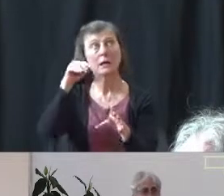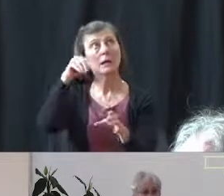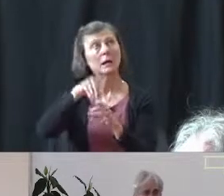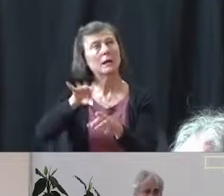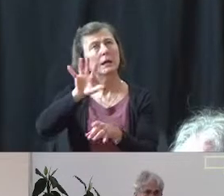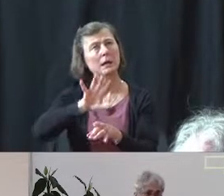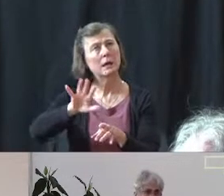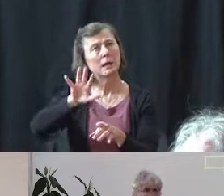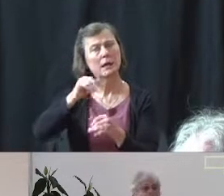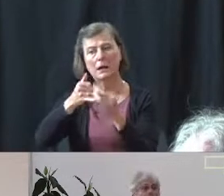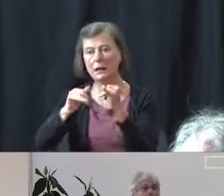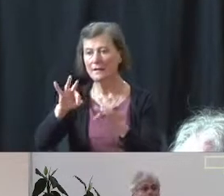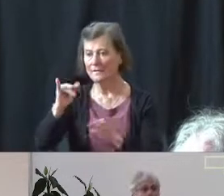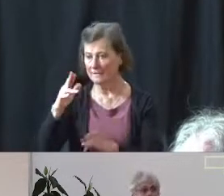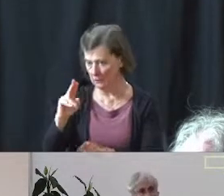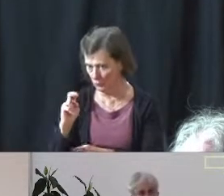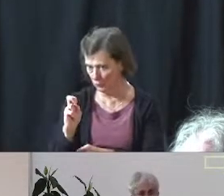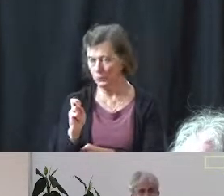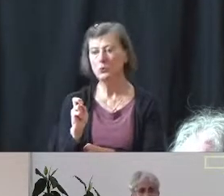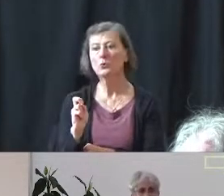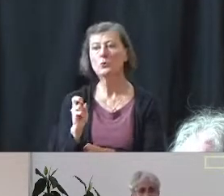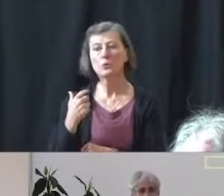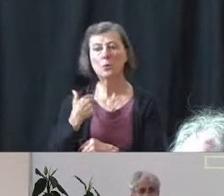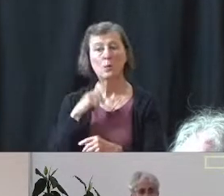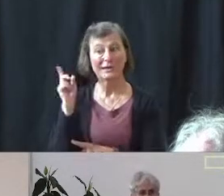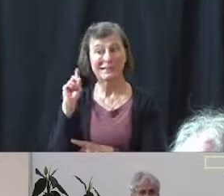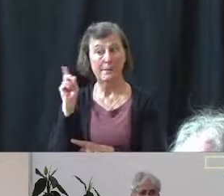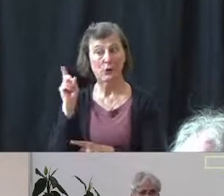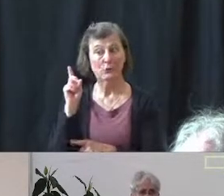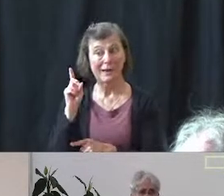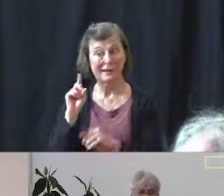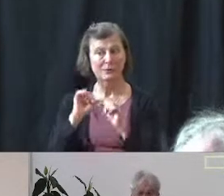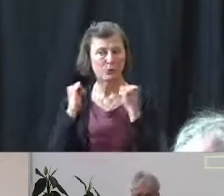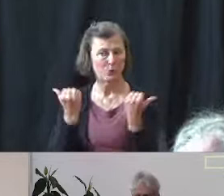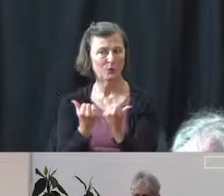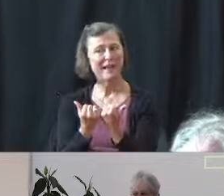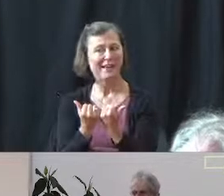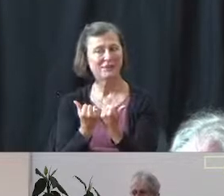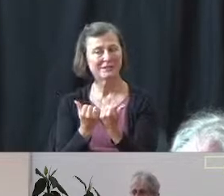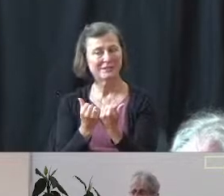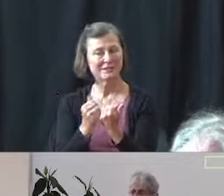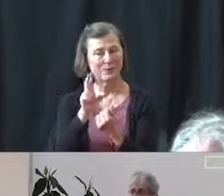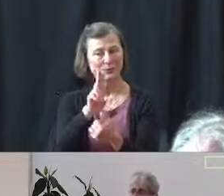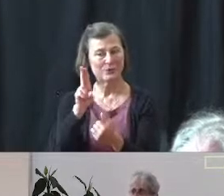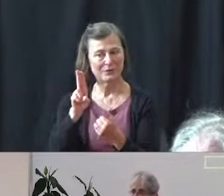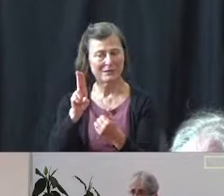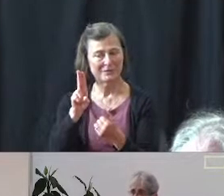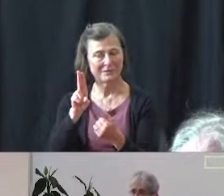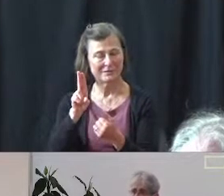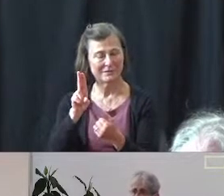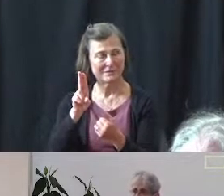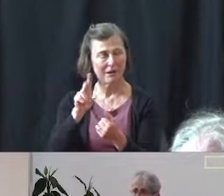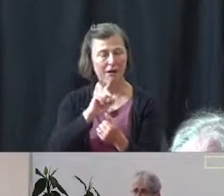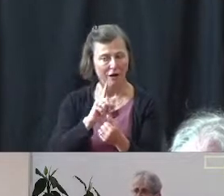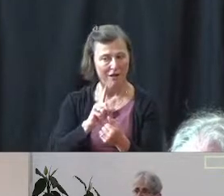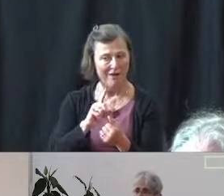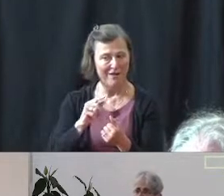part of June. It's, we're a democratic association, Unitarian Universalists are, and we need to be up to